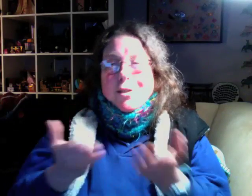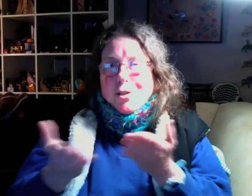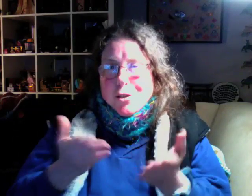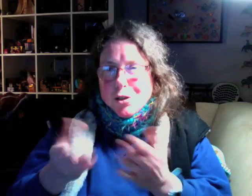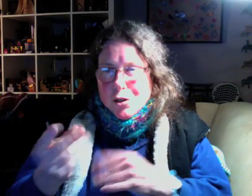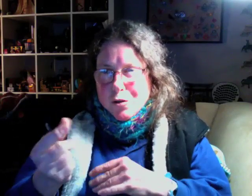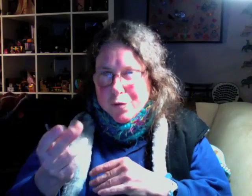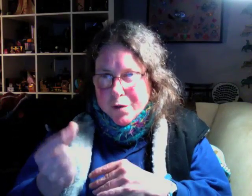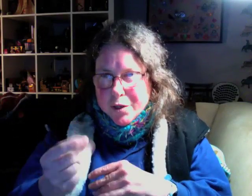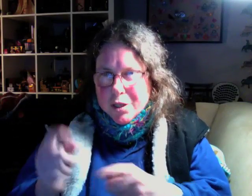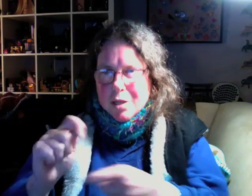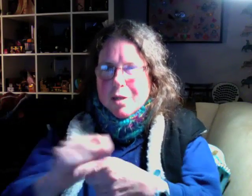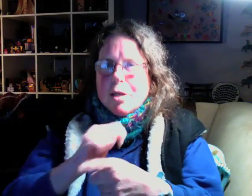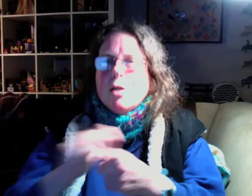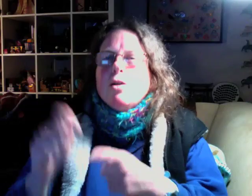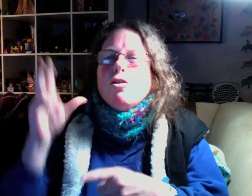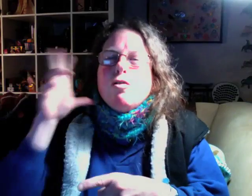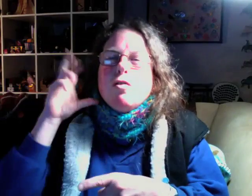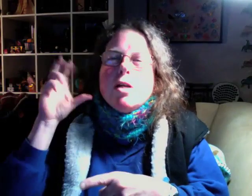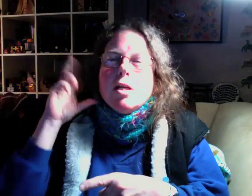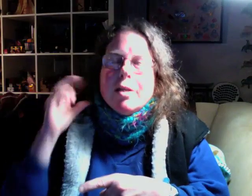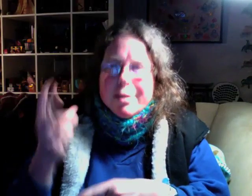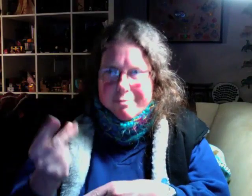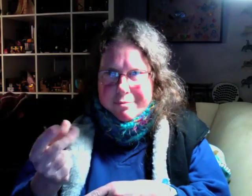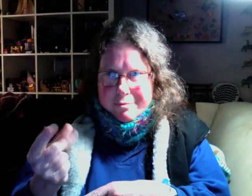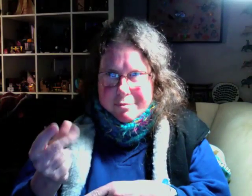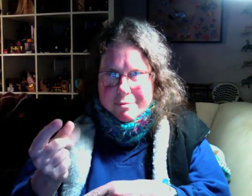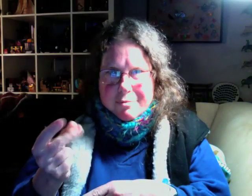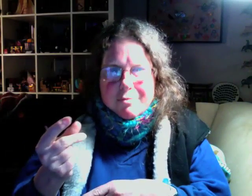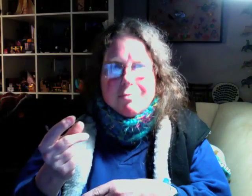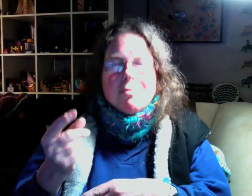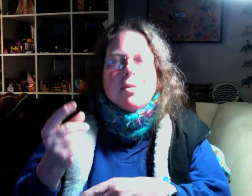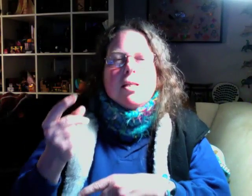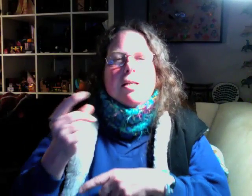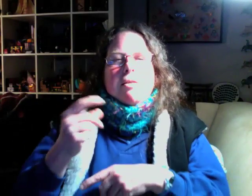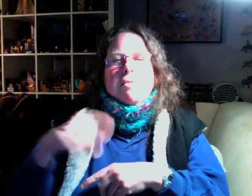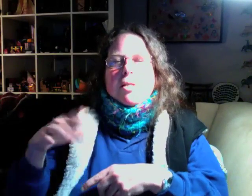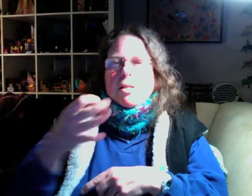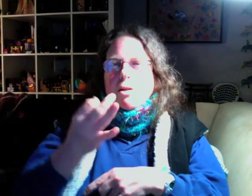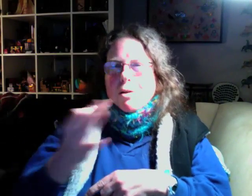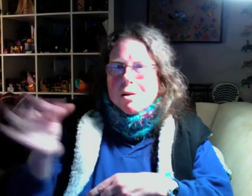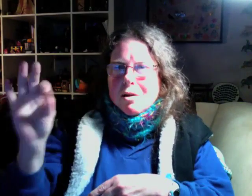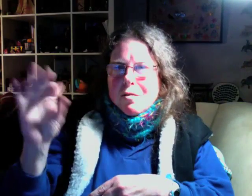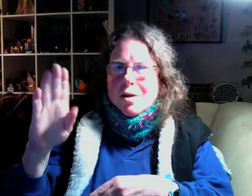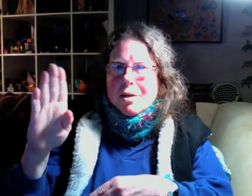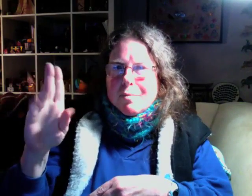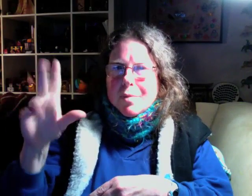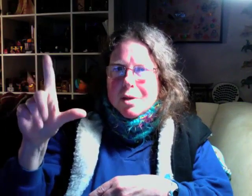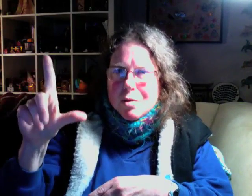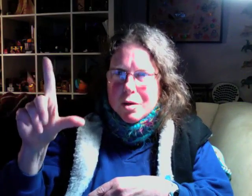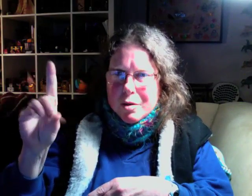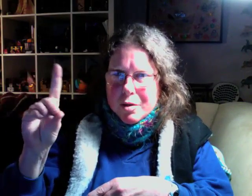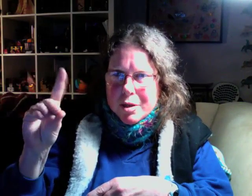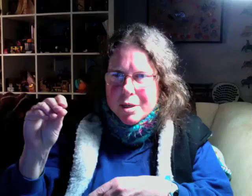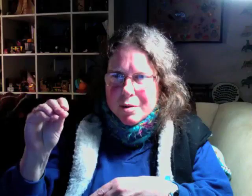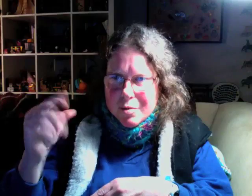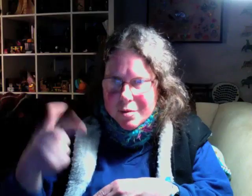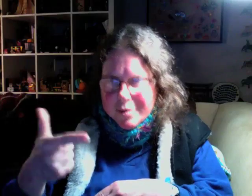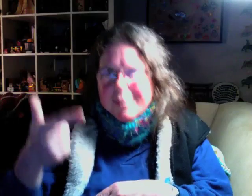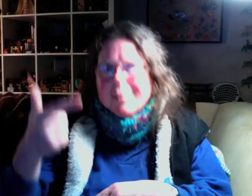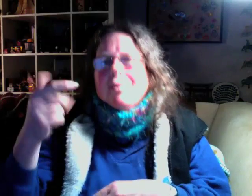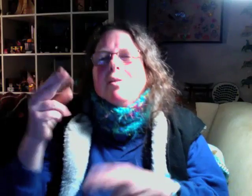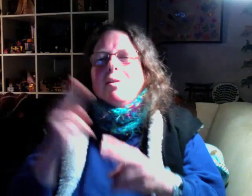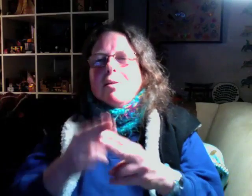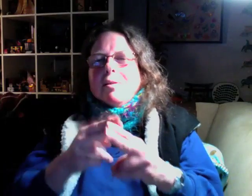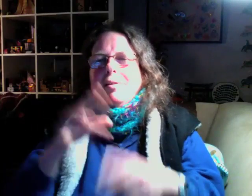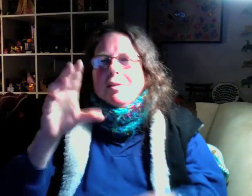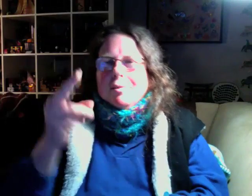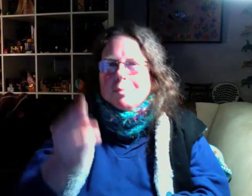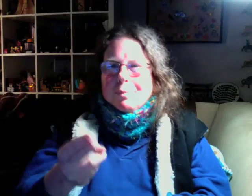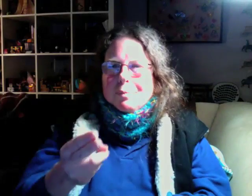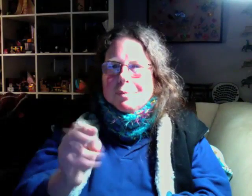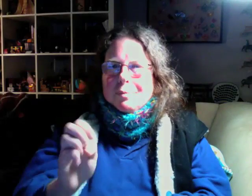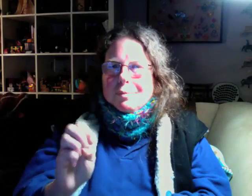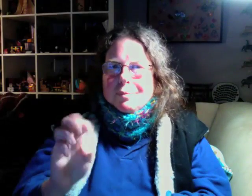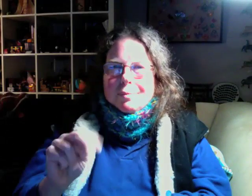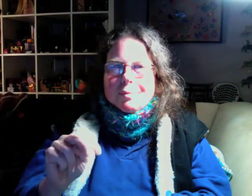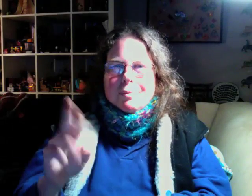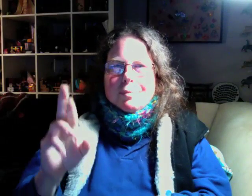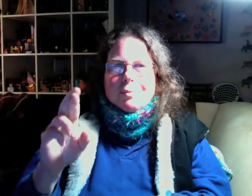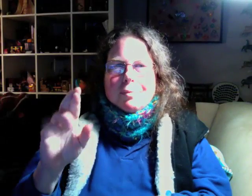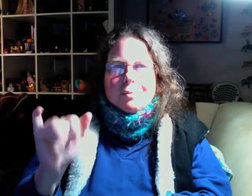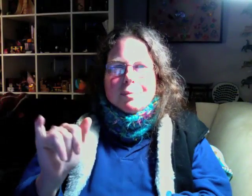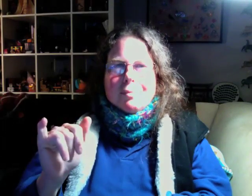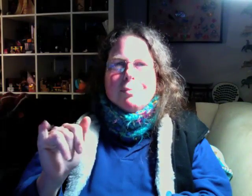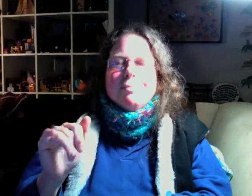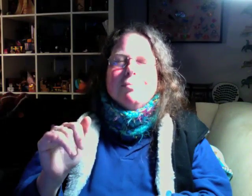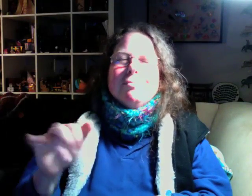And I love my dog, a service dog, a trained hearing dog, a French Bulldog named Henry.